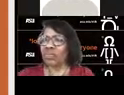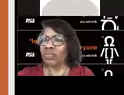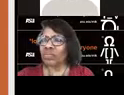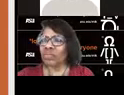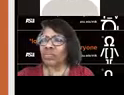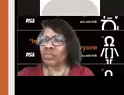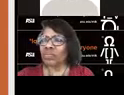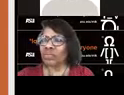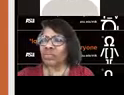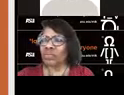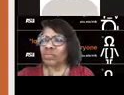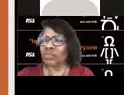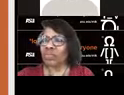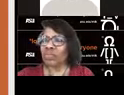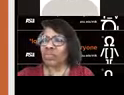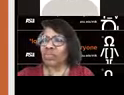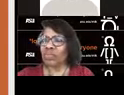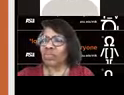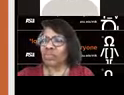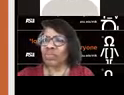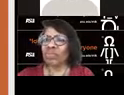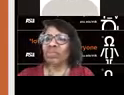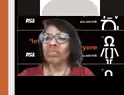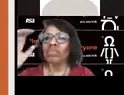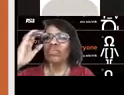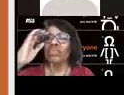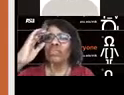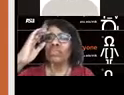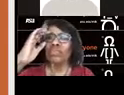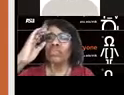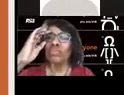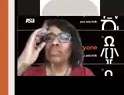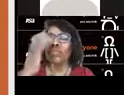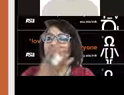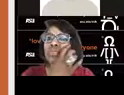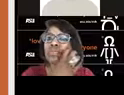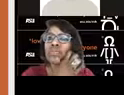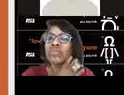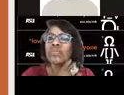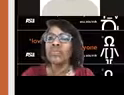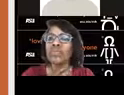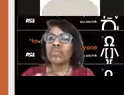even though it feels impossible right now. We will embrace a way of working that is slower and deeper.